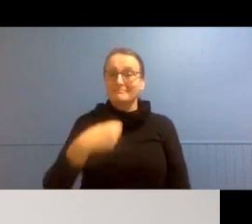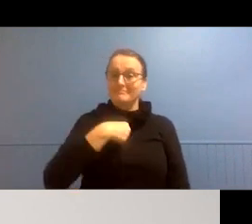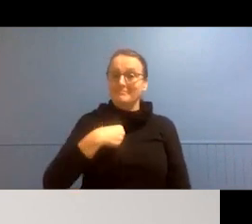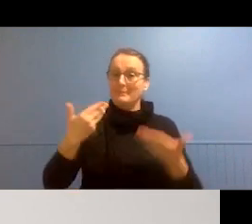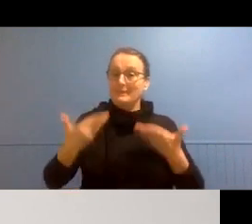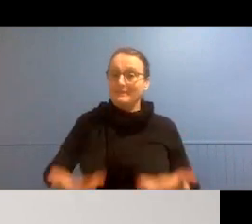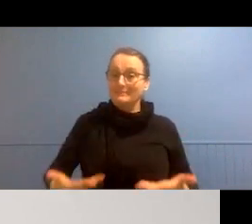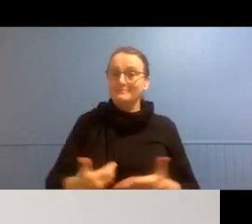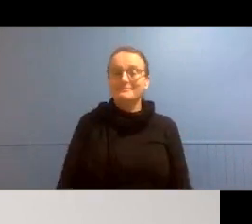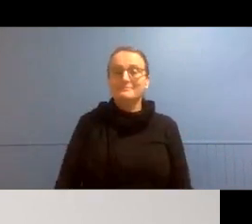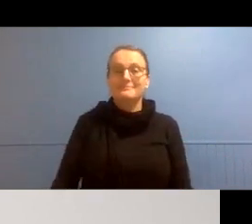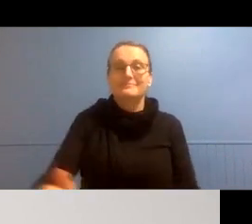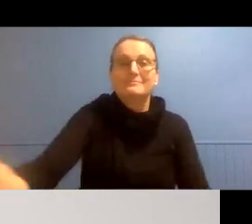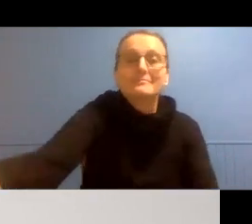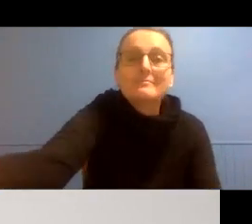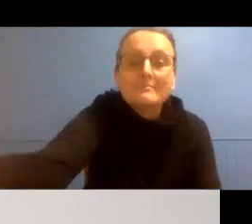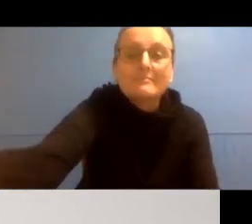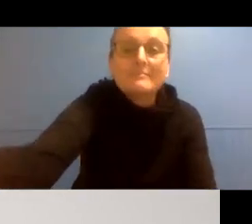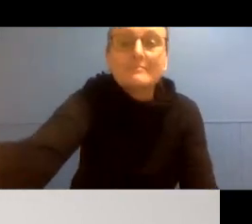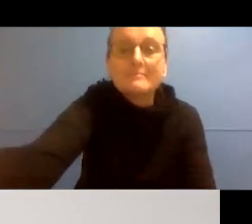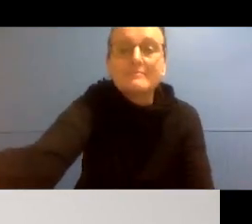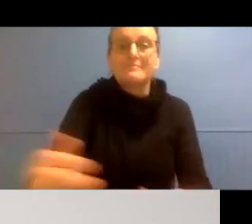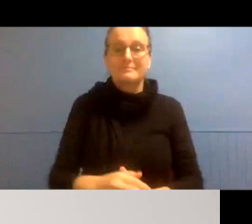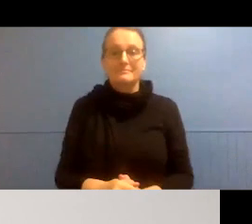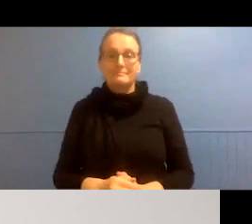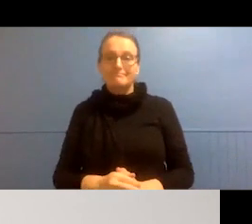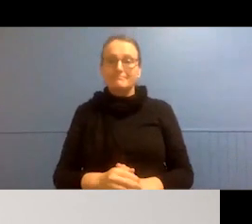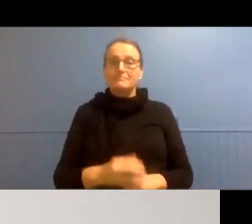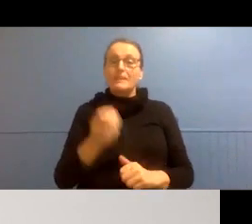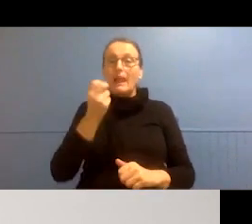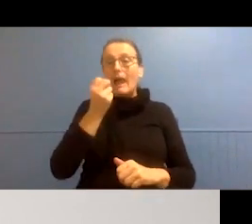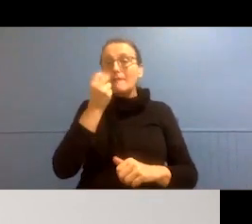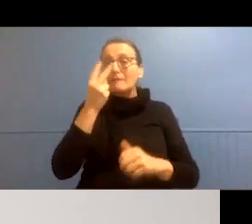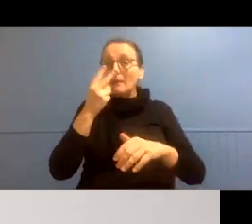Dark skinned, or light brown skin, perhaps, brown skin.